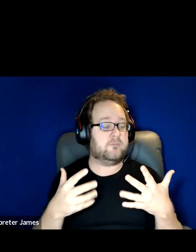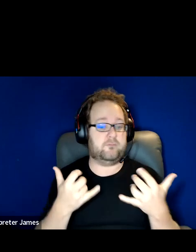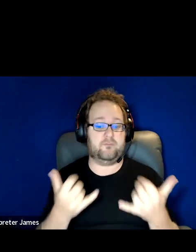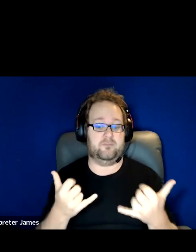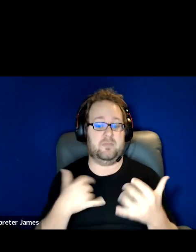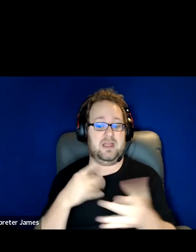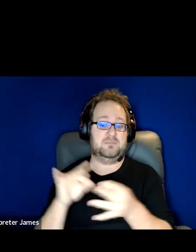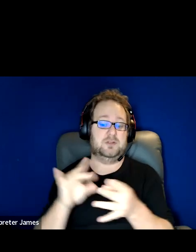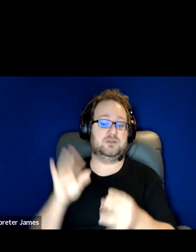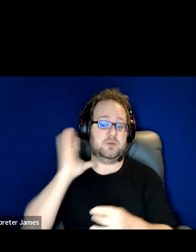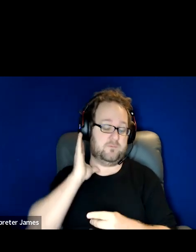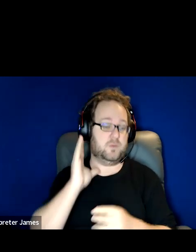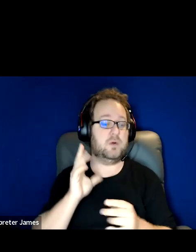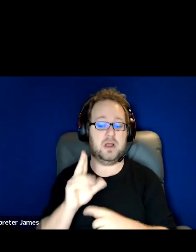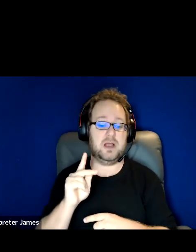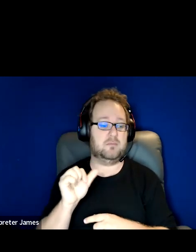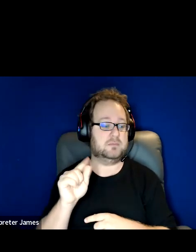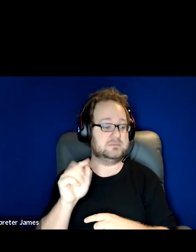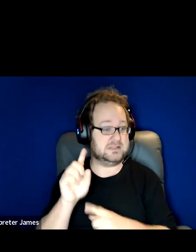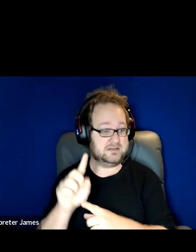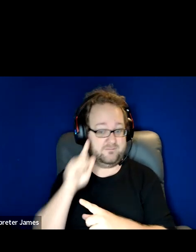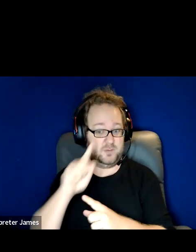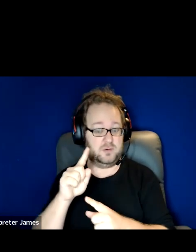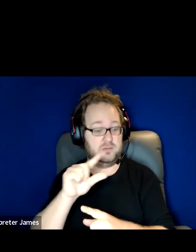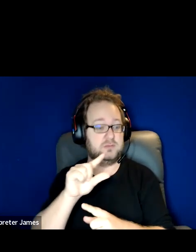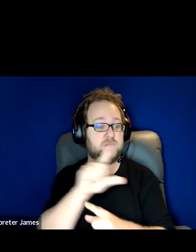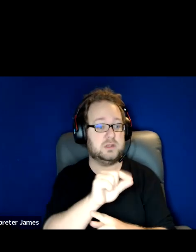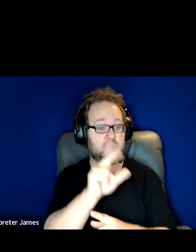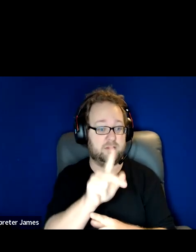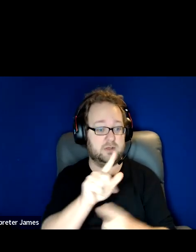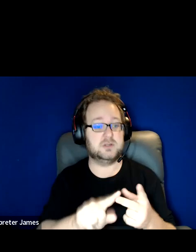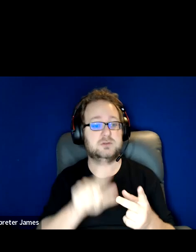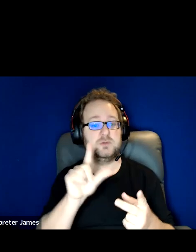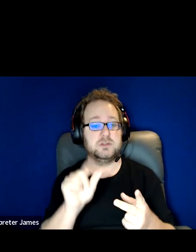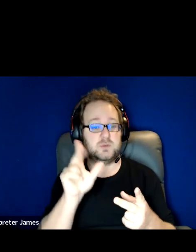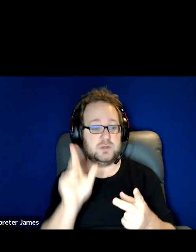COVID 19 vaccine from 2023 to 2024 are monovalent vaccines